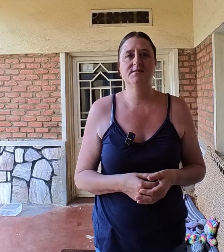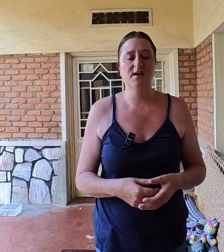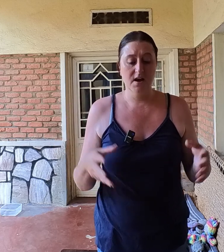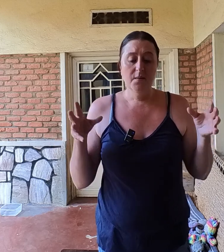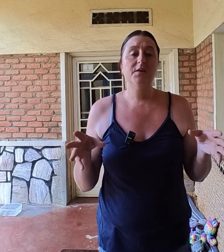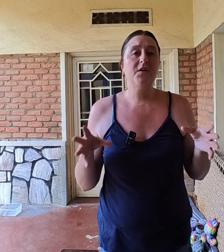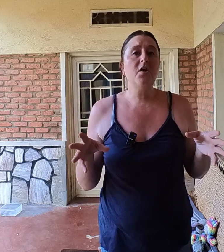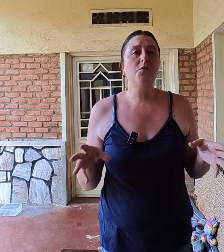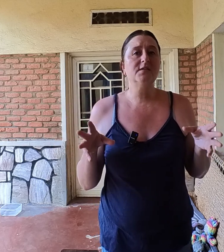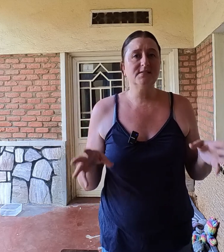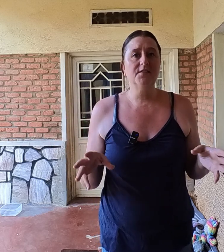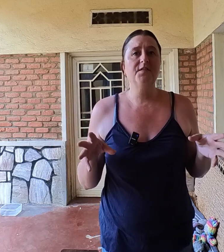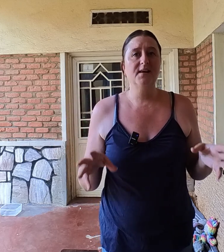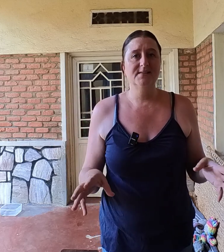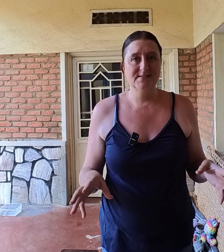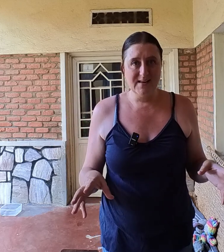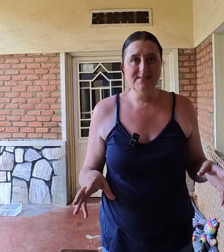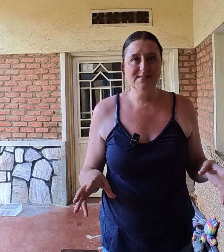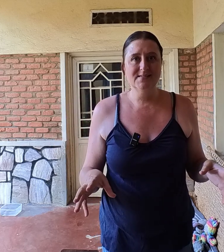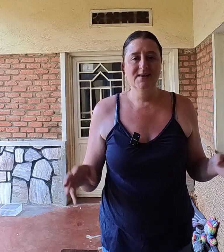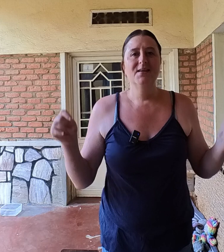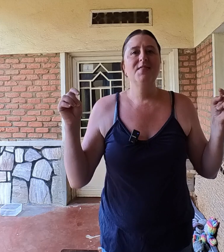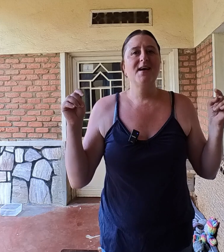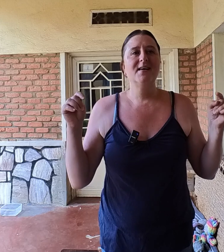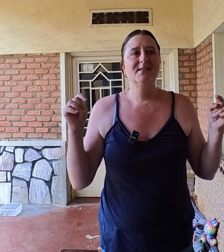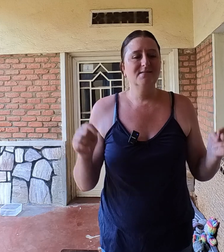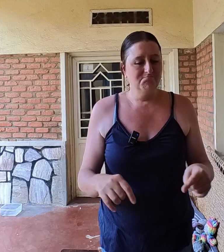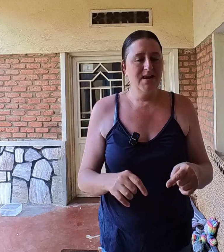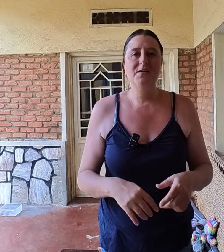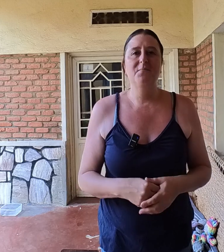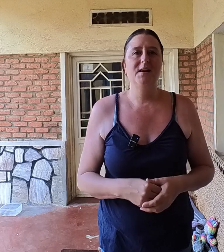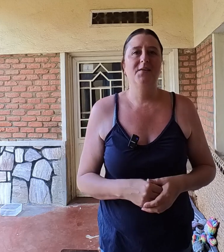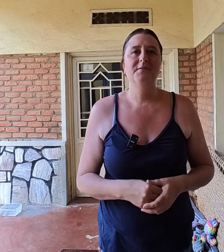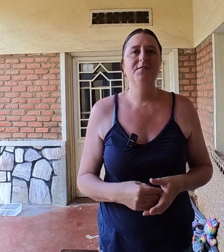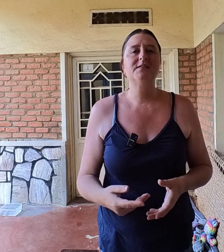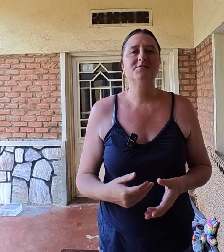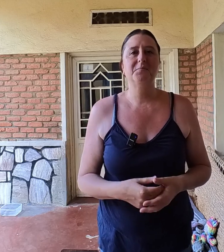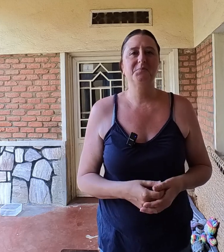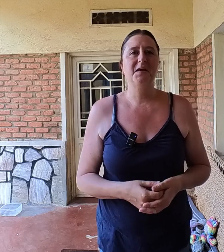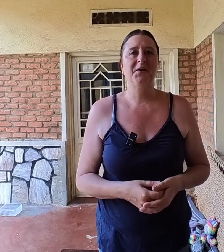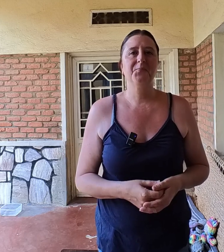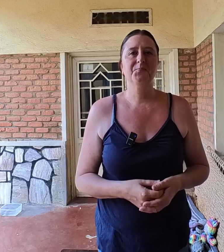no sign. But if you know what the sign for lions is, then let me know below. Leave a description below.